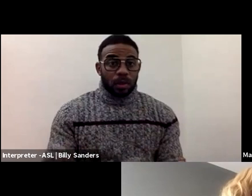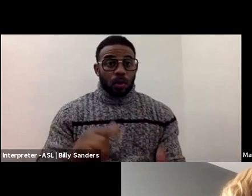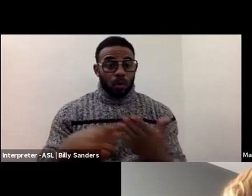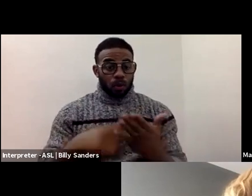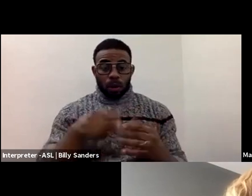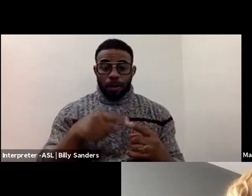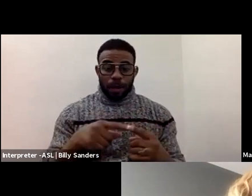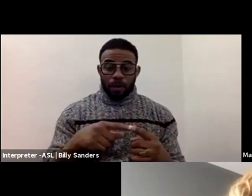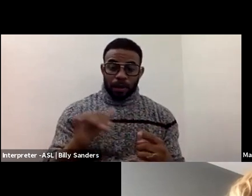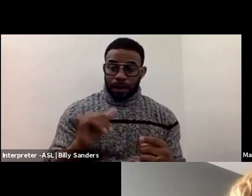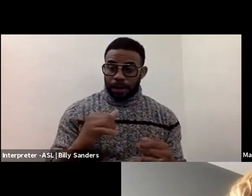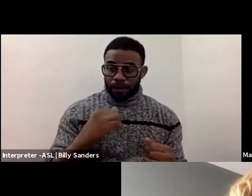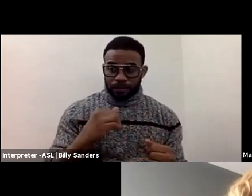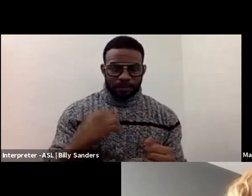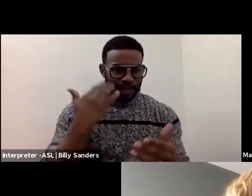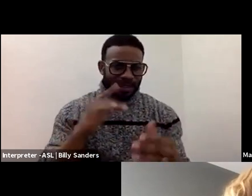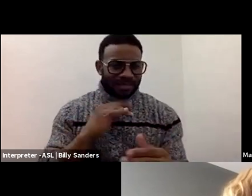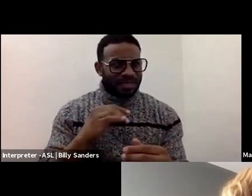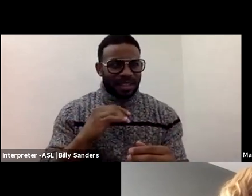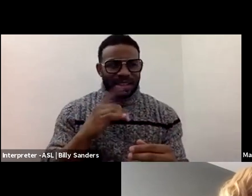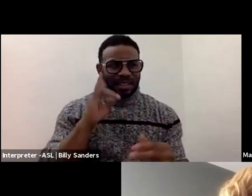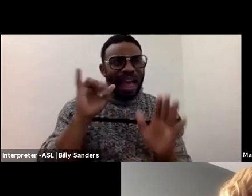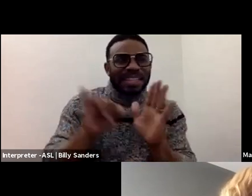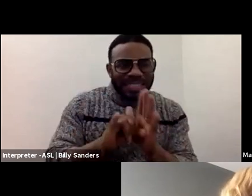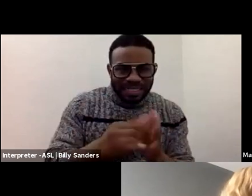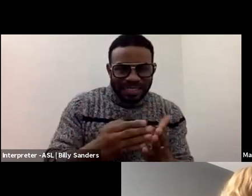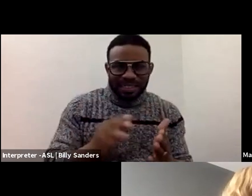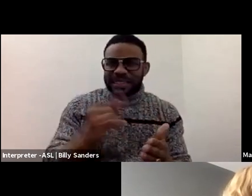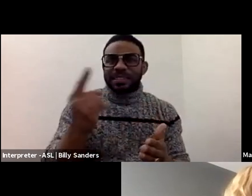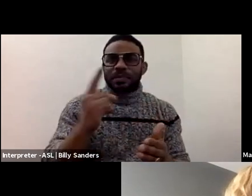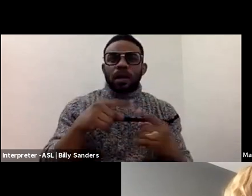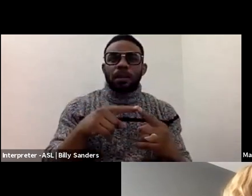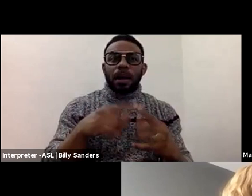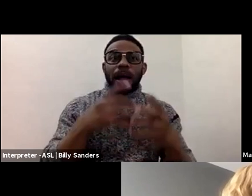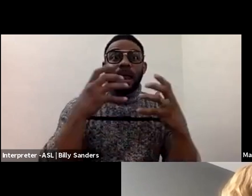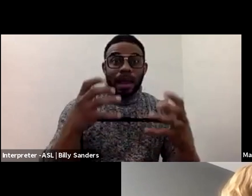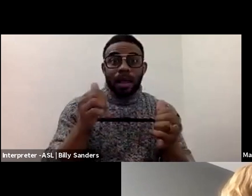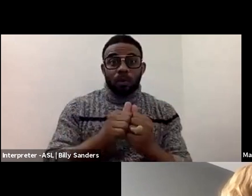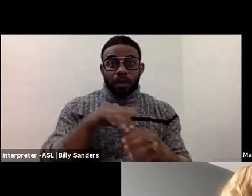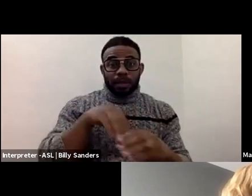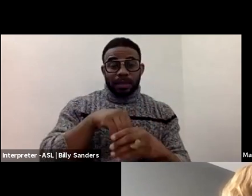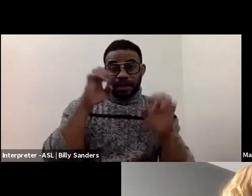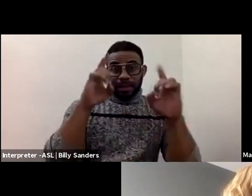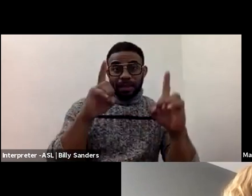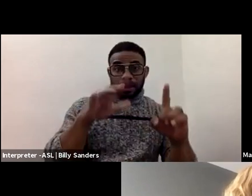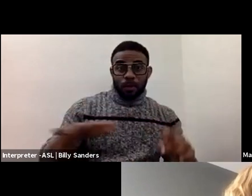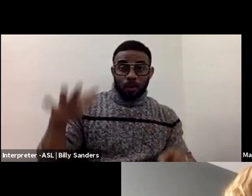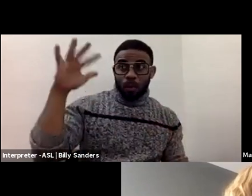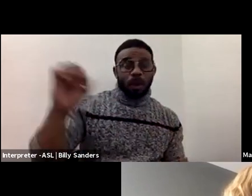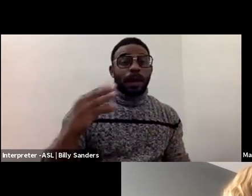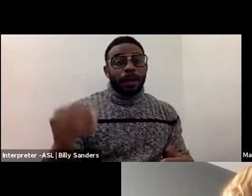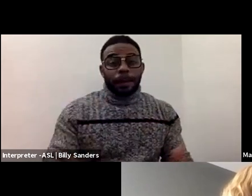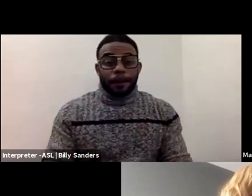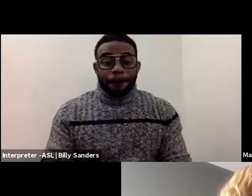that's; I know salient identities is something talked about a lot with education abroad. And for me, it